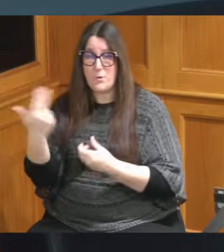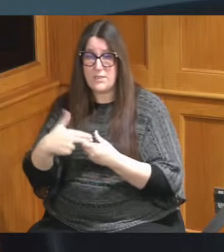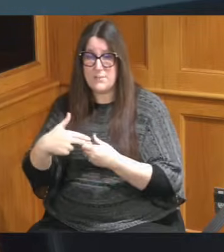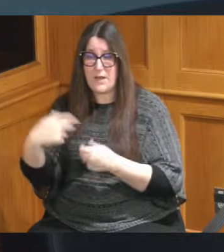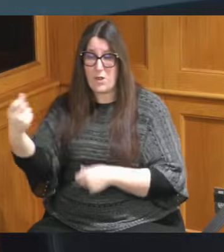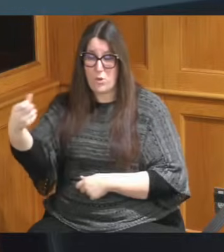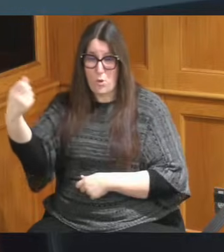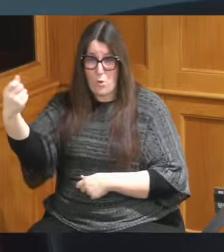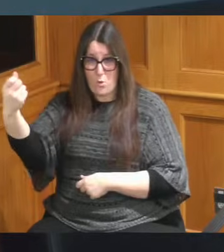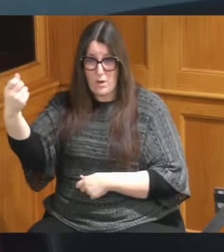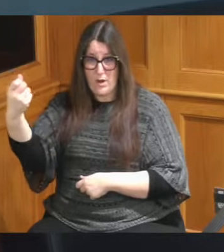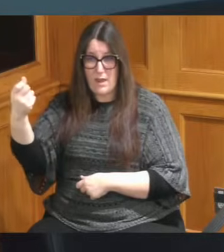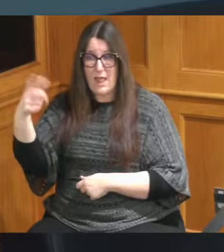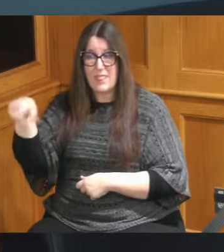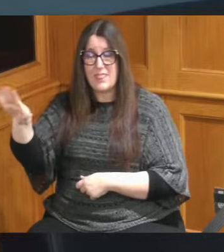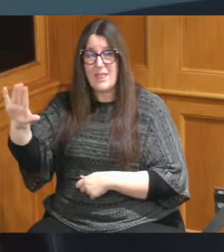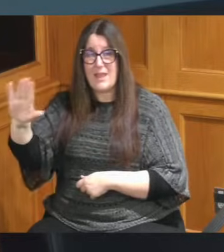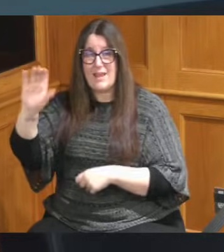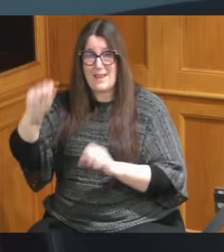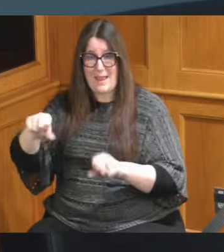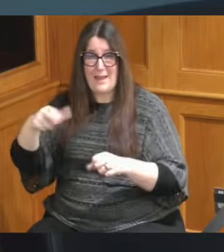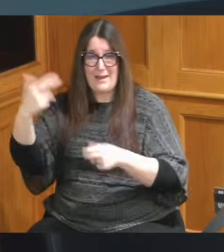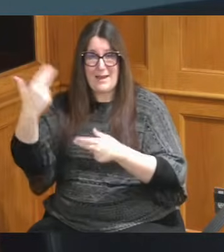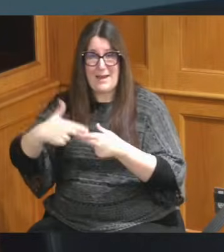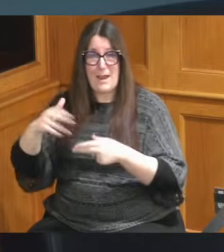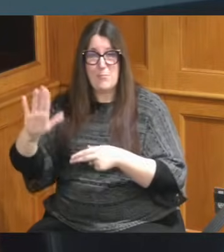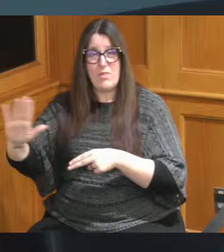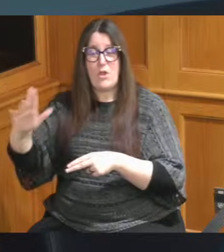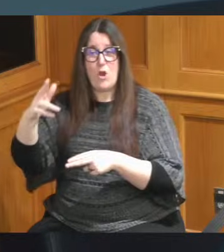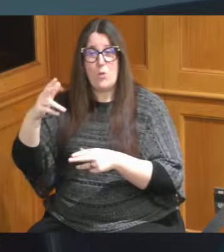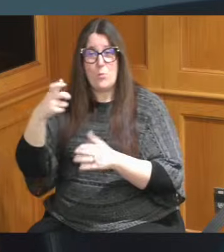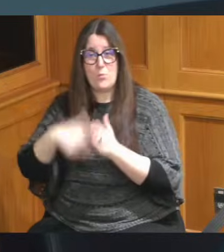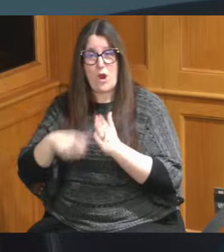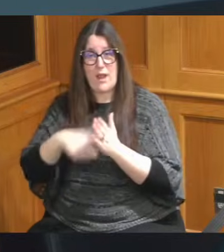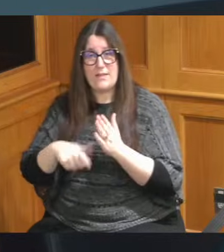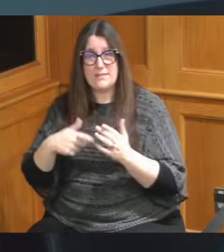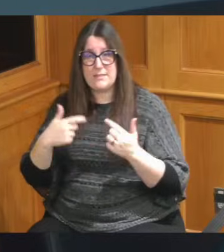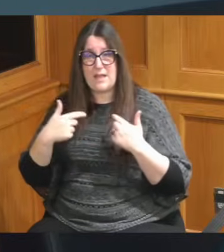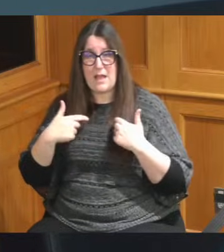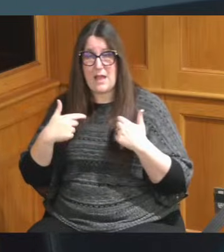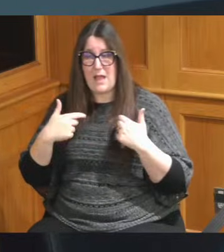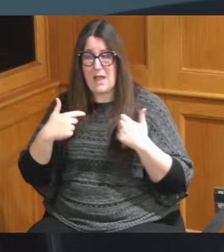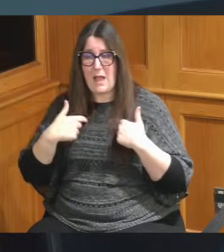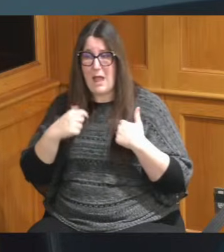they can name their own price. I didn't just come up with this. I'm not even over at JFS to come up